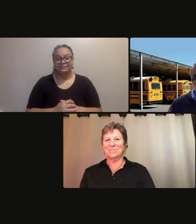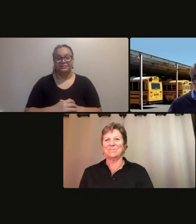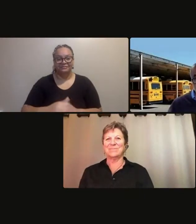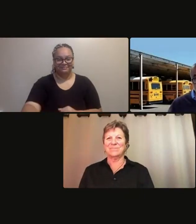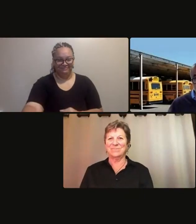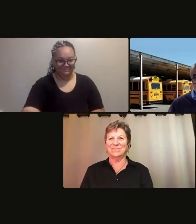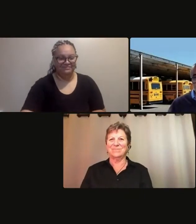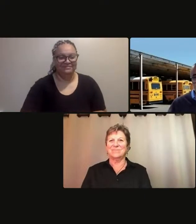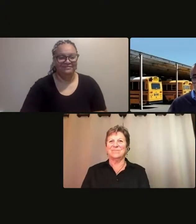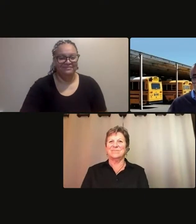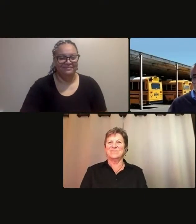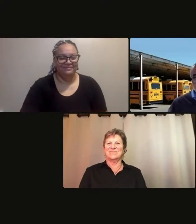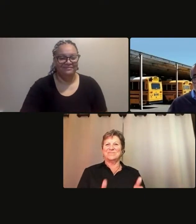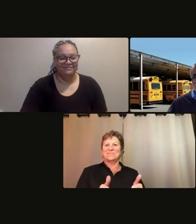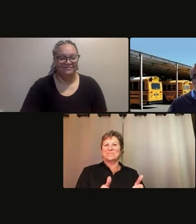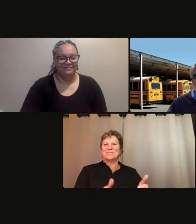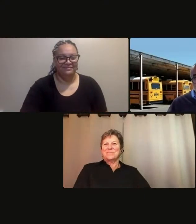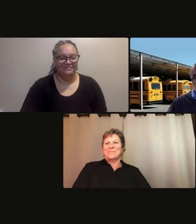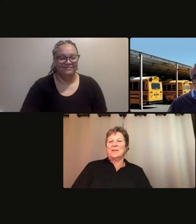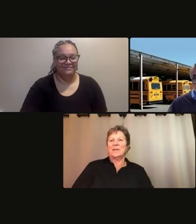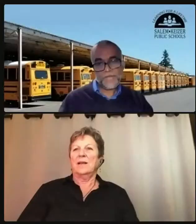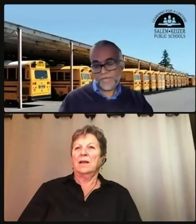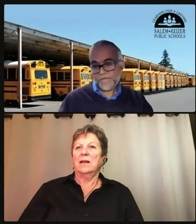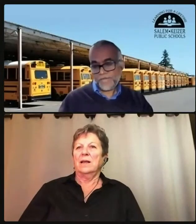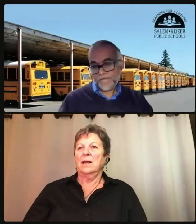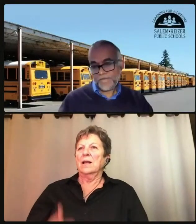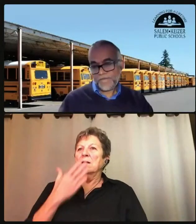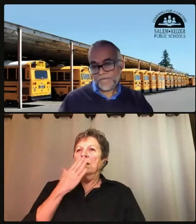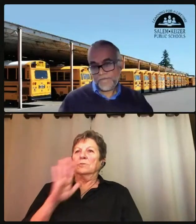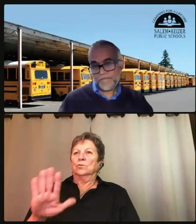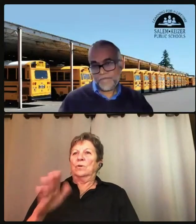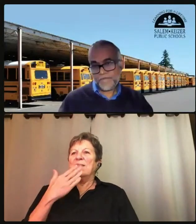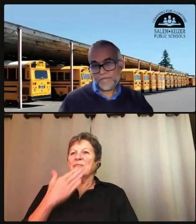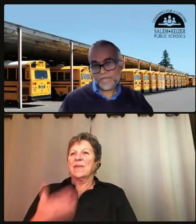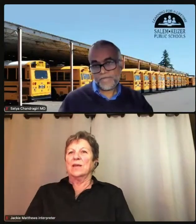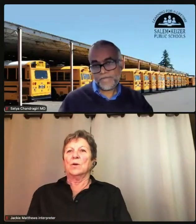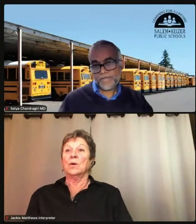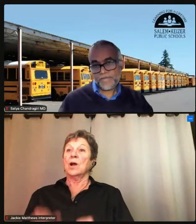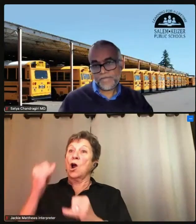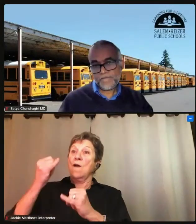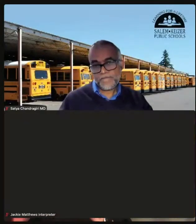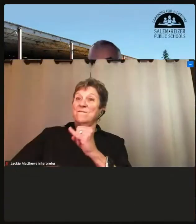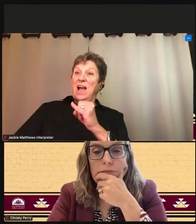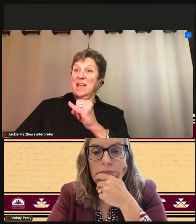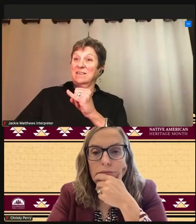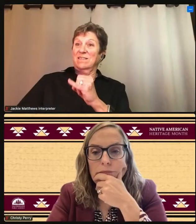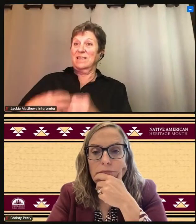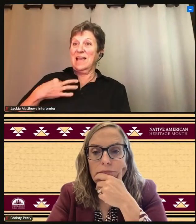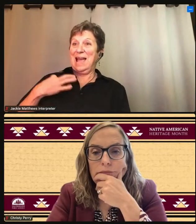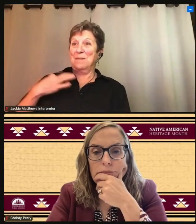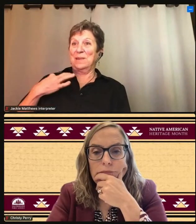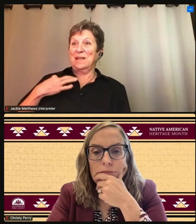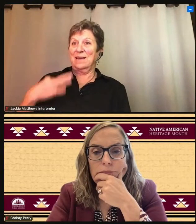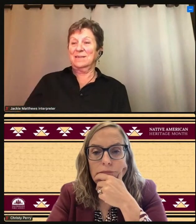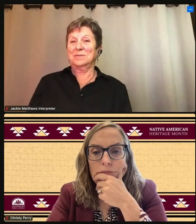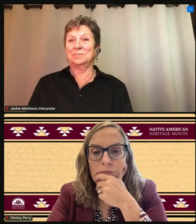PAUSE. THANK YOU SO MUCH FOR THE TIME